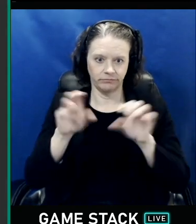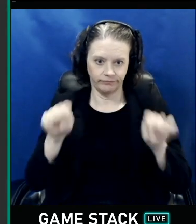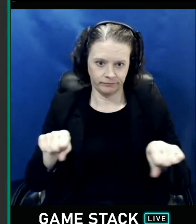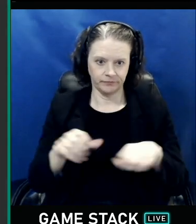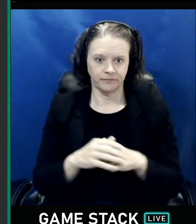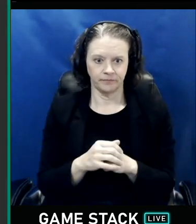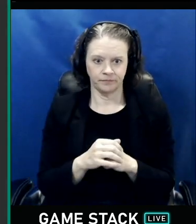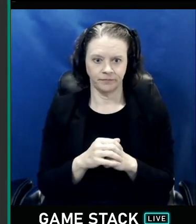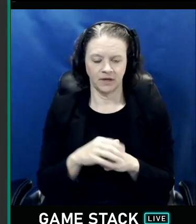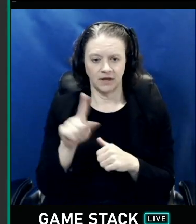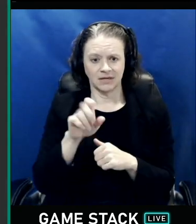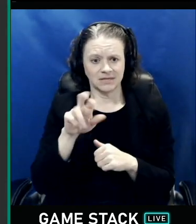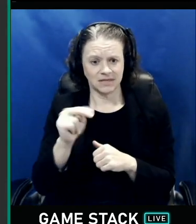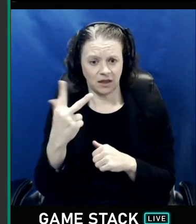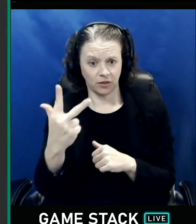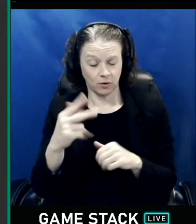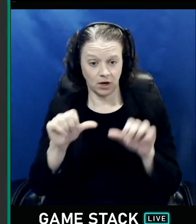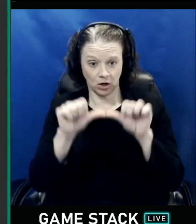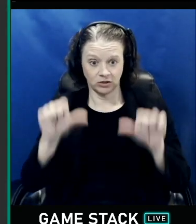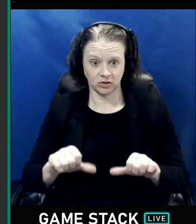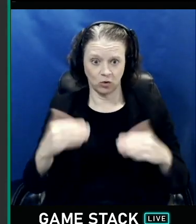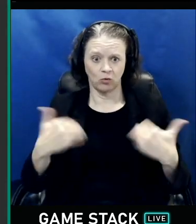Zen 3 architecture exceeded my expectations.